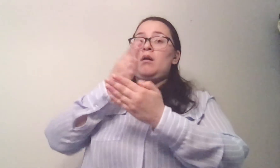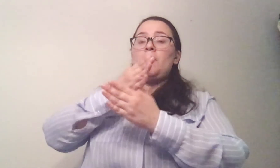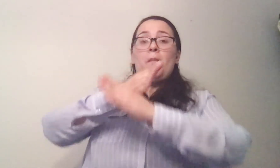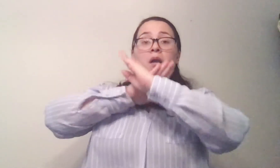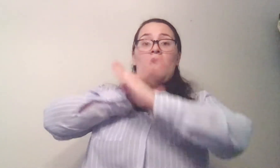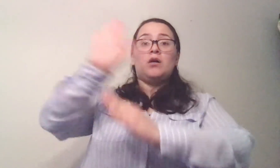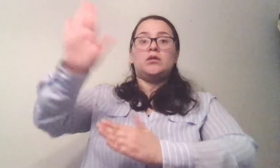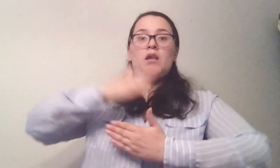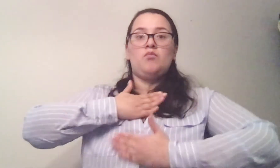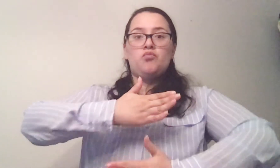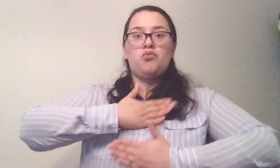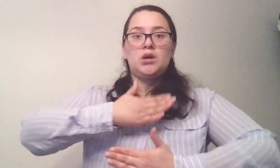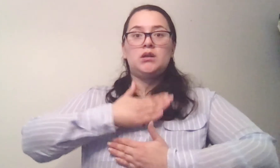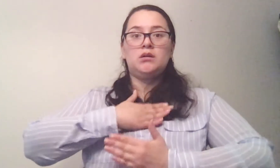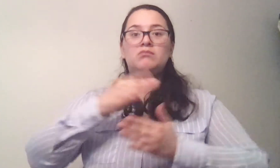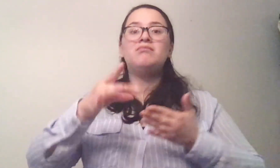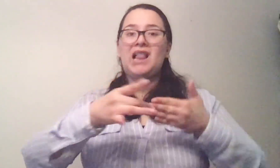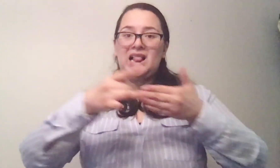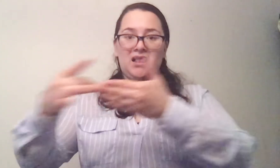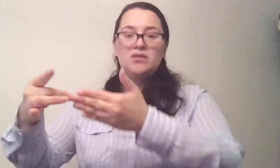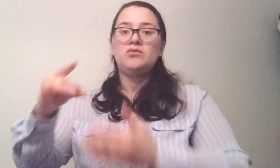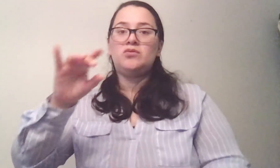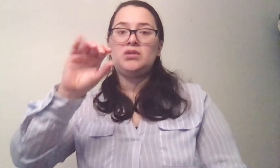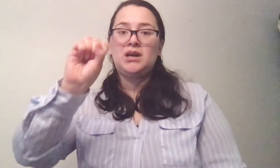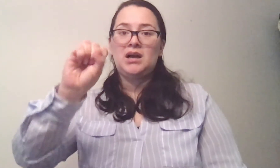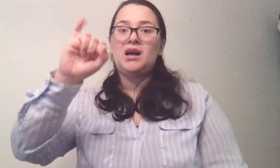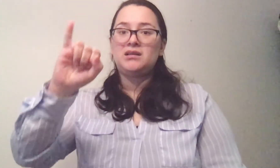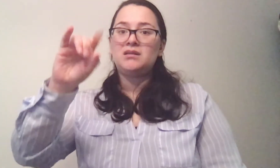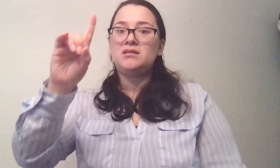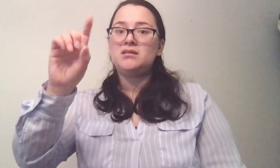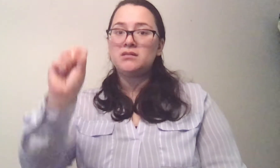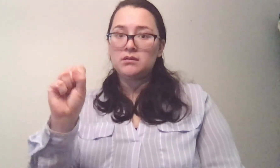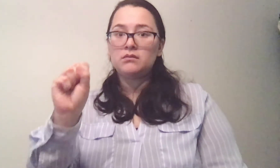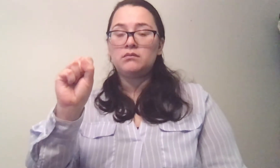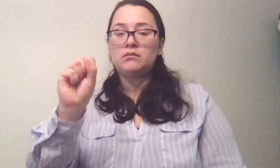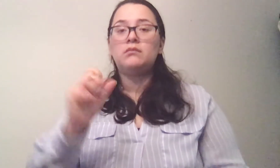block their breathing, which leads to SIDS.